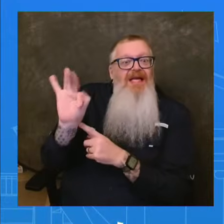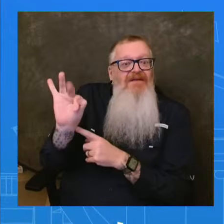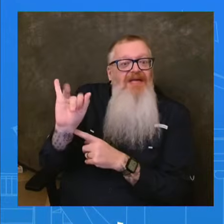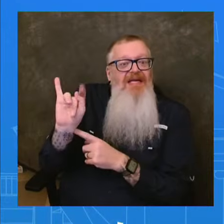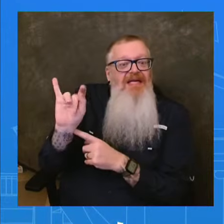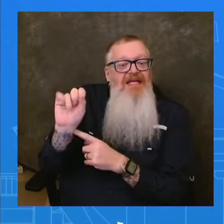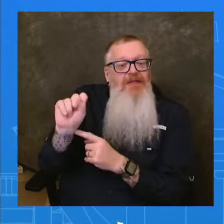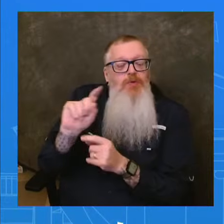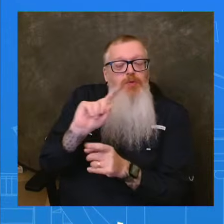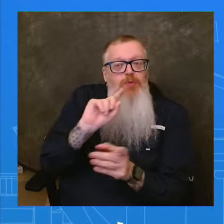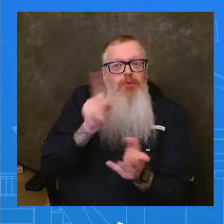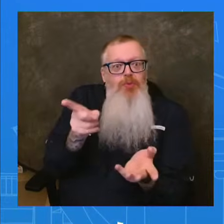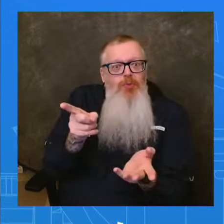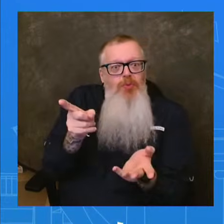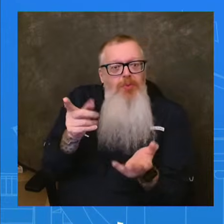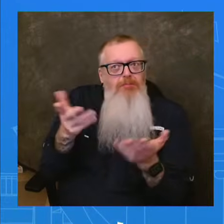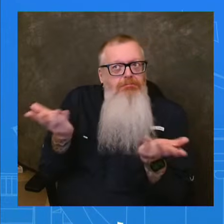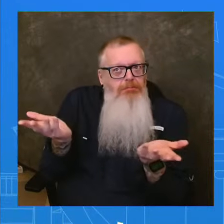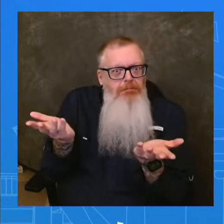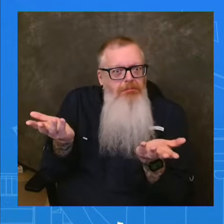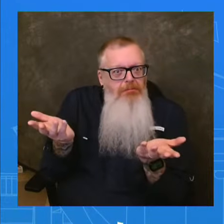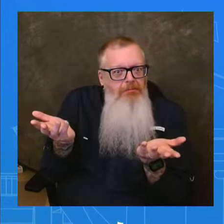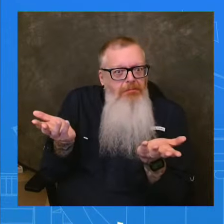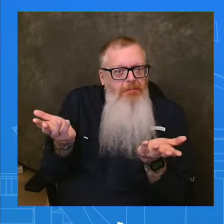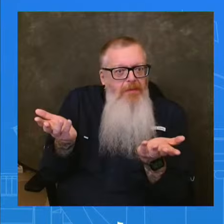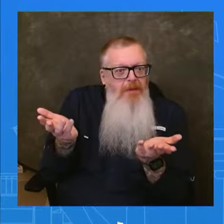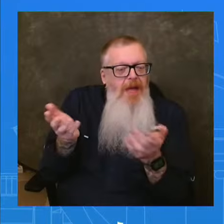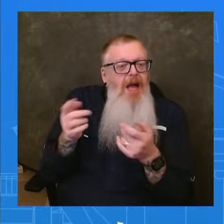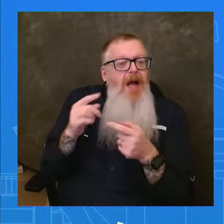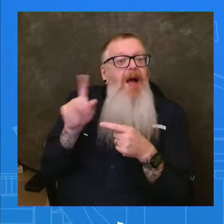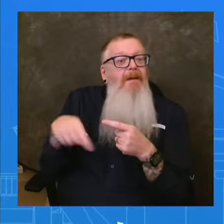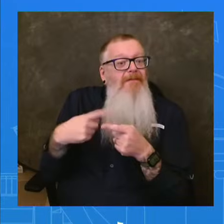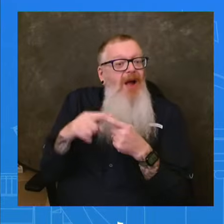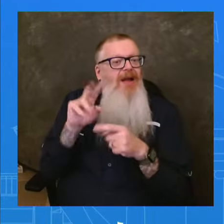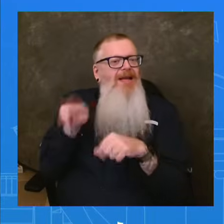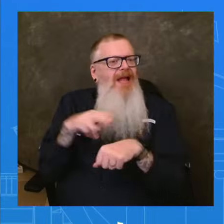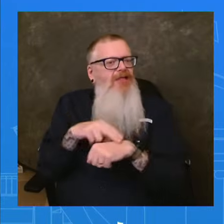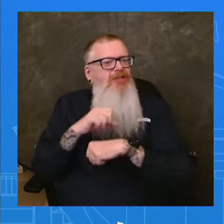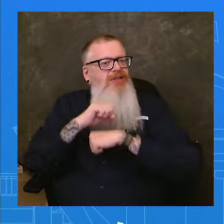for us about the national security concerns, about our thoughts about this.